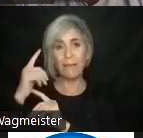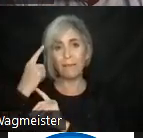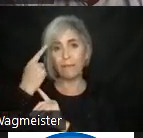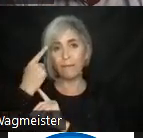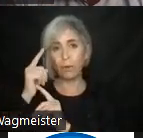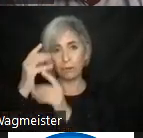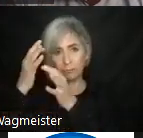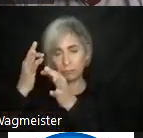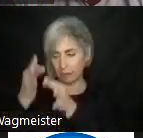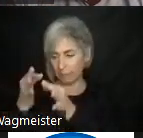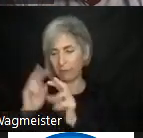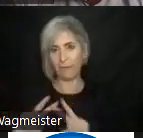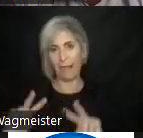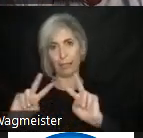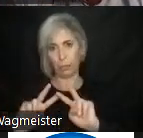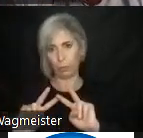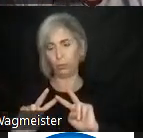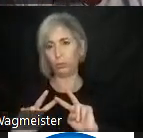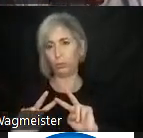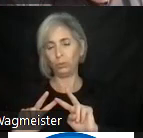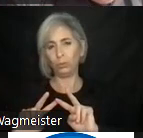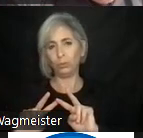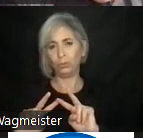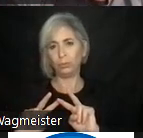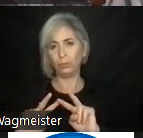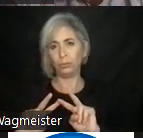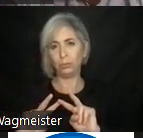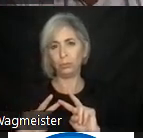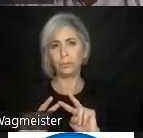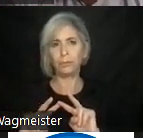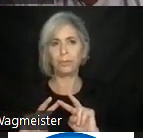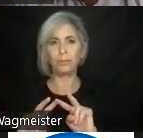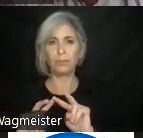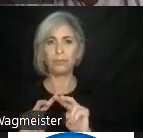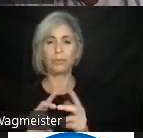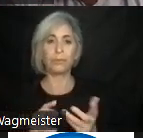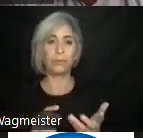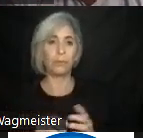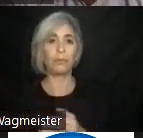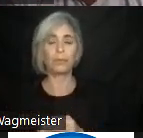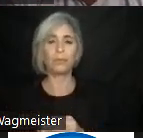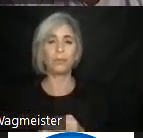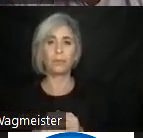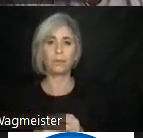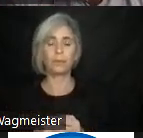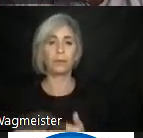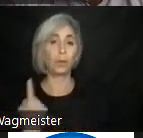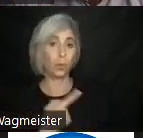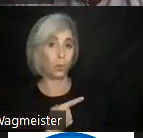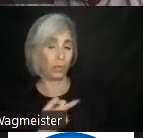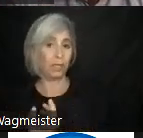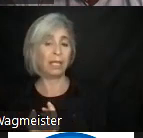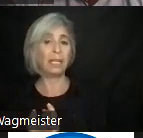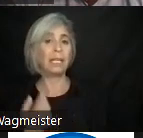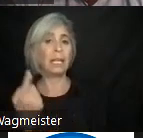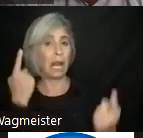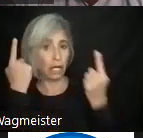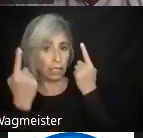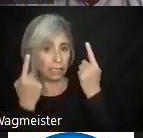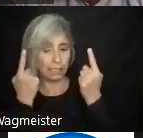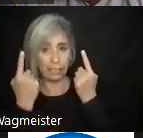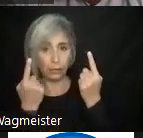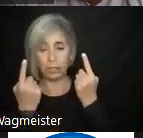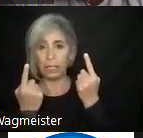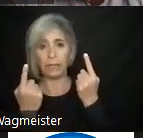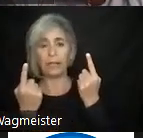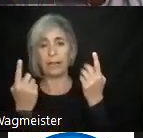We have various methods, and now consider it to determine the luminance contrast values.